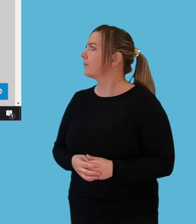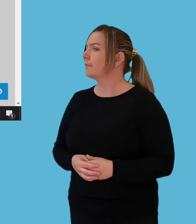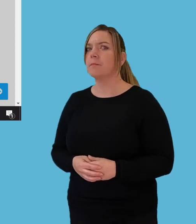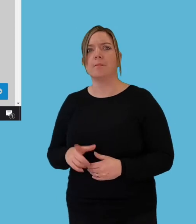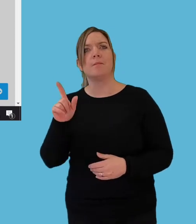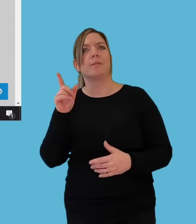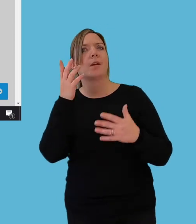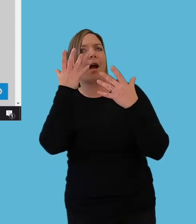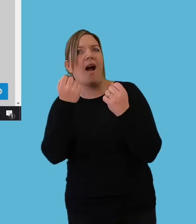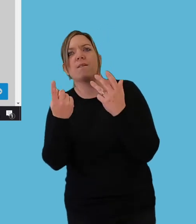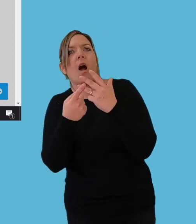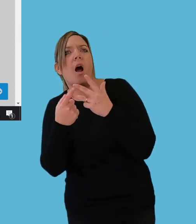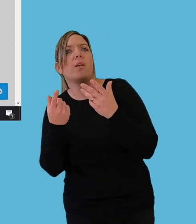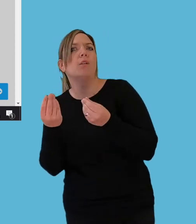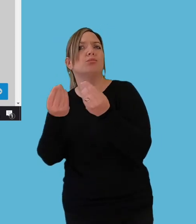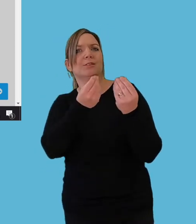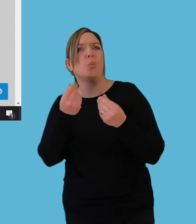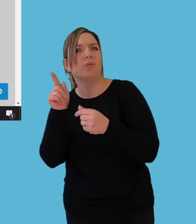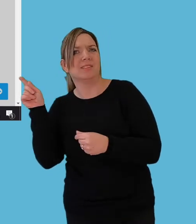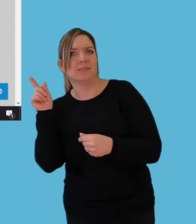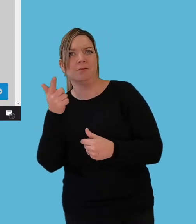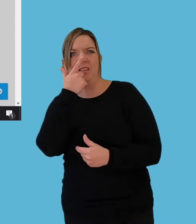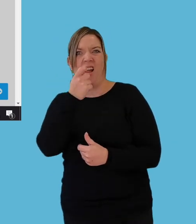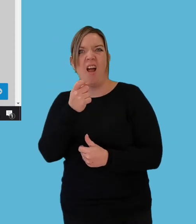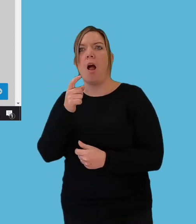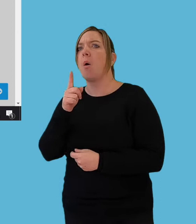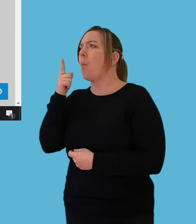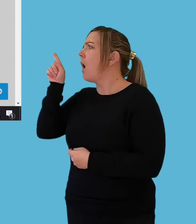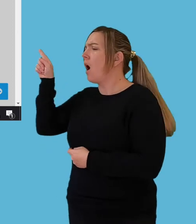So, there are some other resources on this page that you will also come across on Moodle,